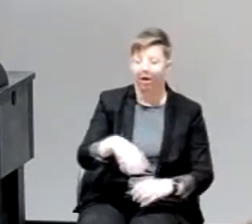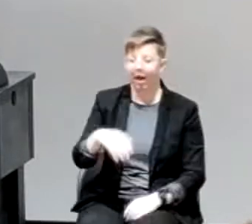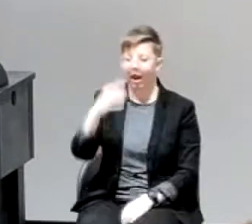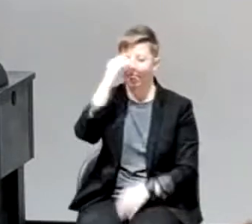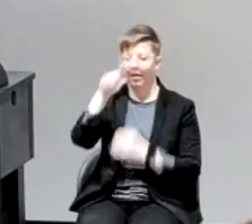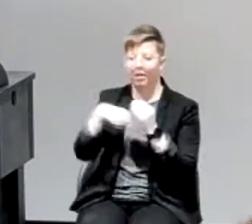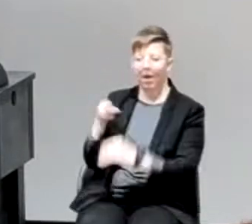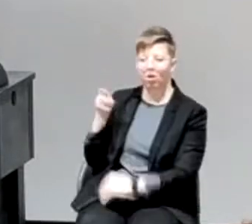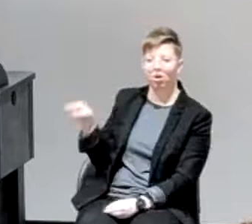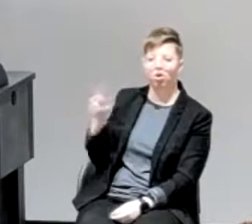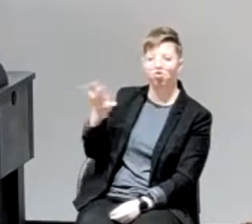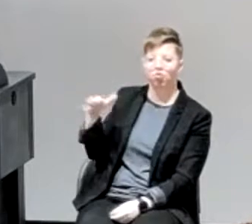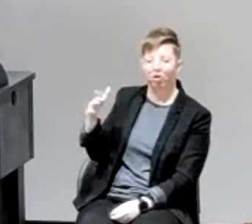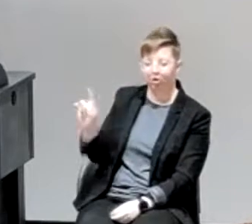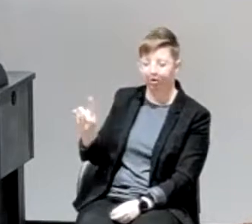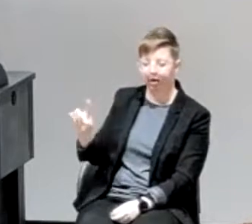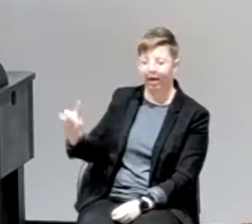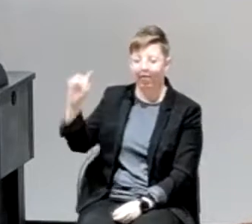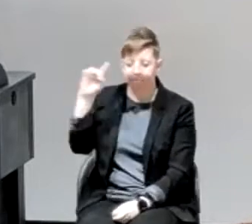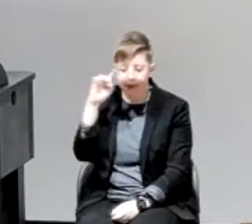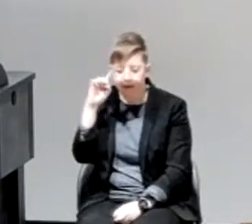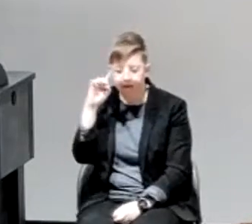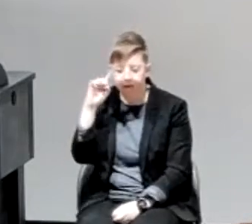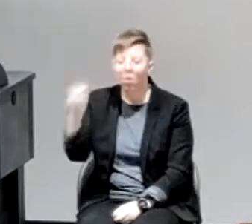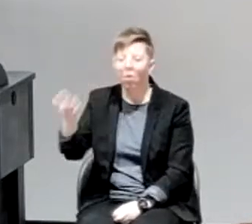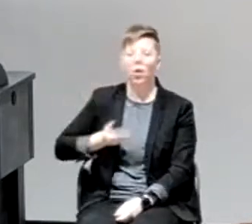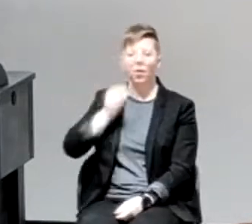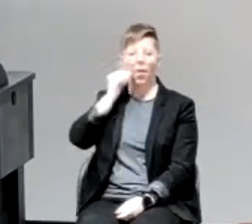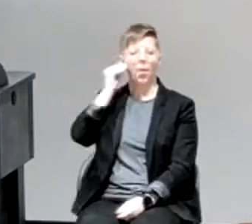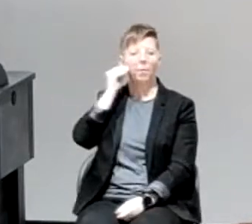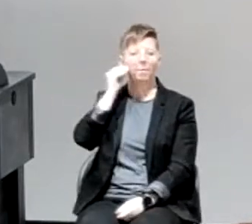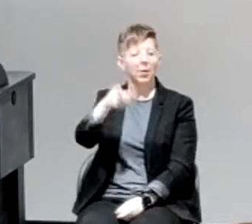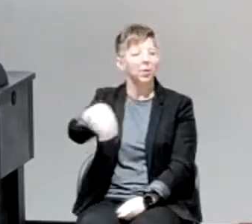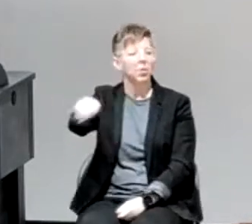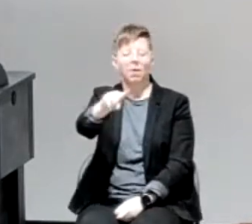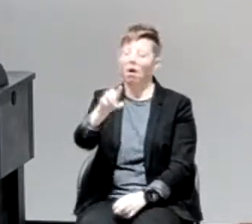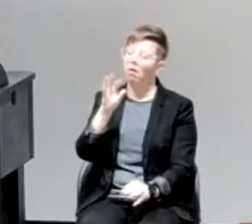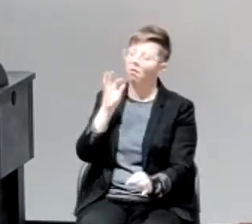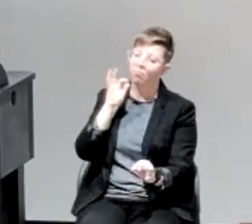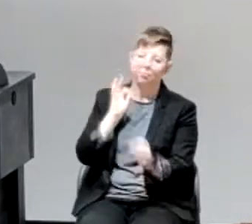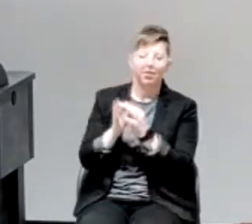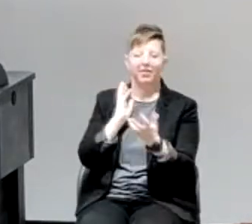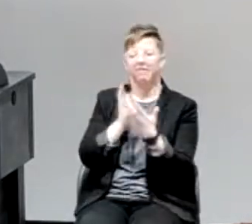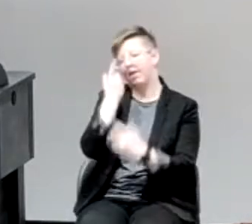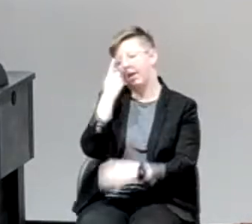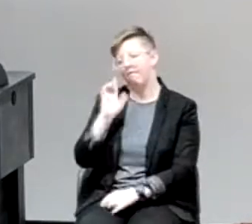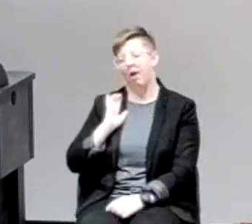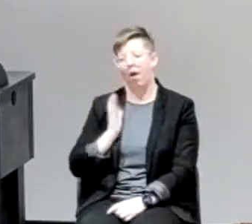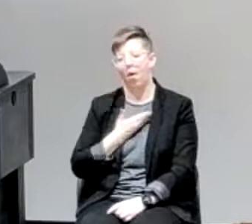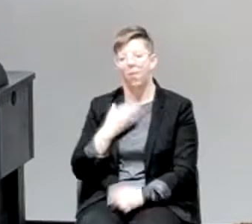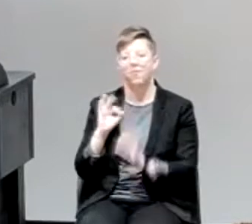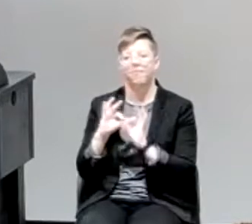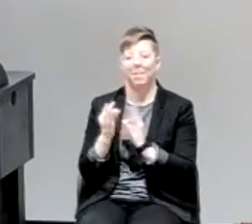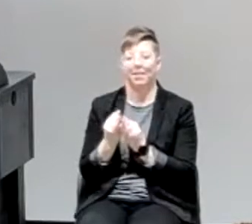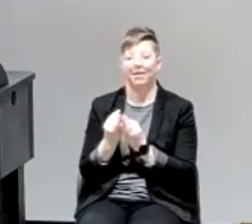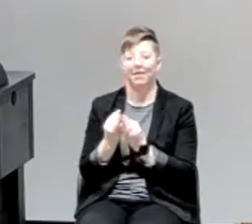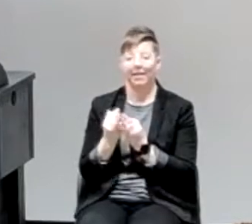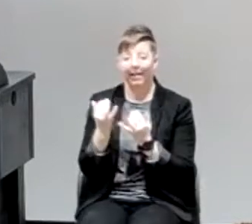things around diversity or emerging segments or minority segments or this group or that group and I'm like, welcome home, man. Welcome home.